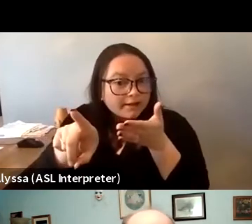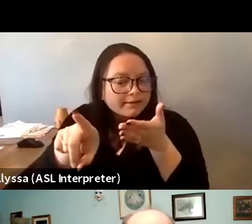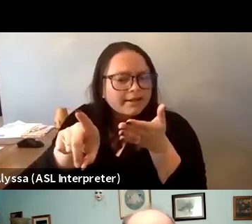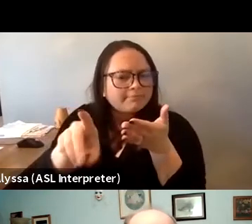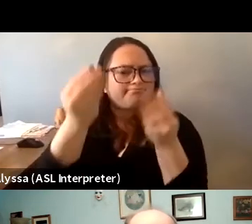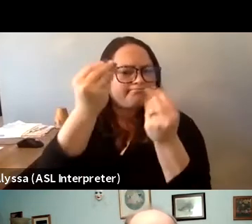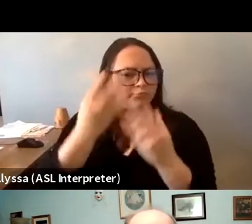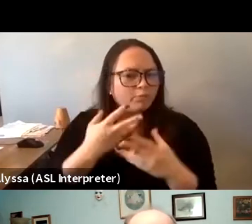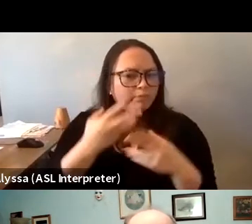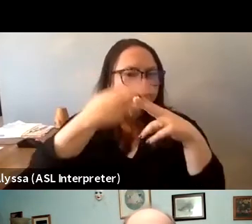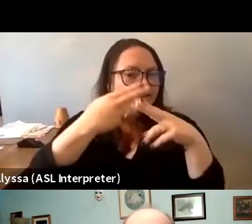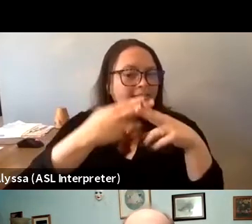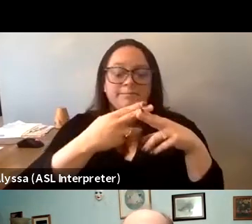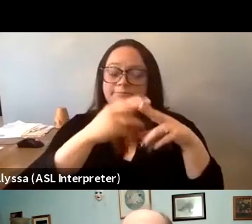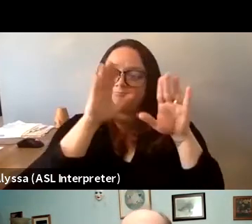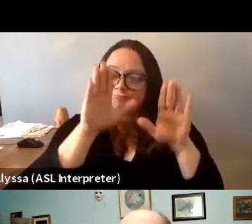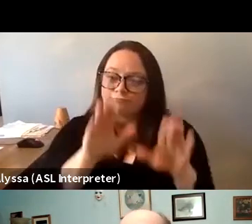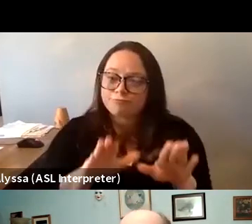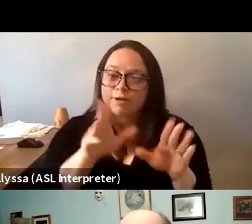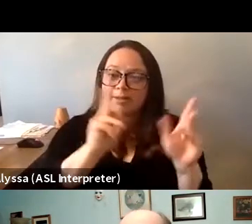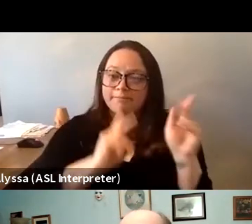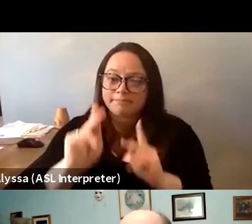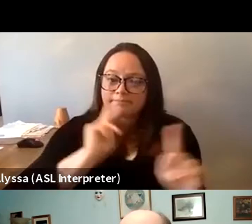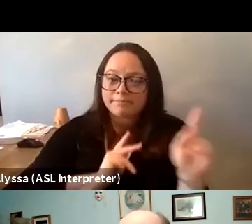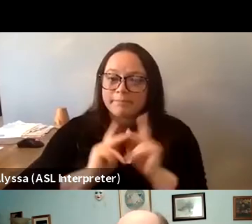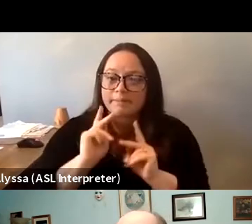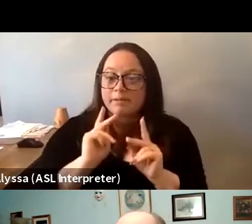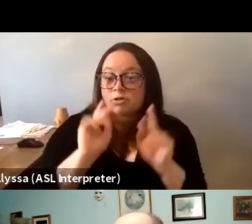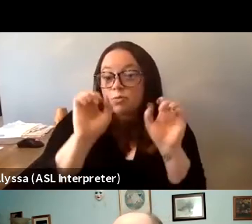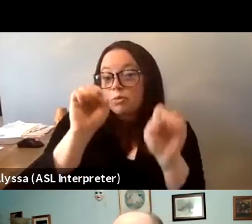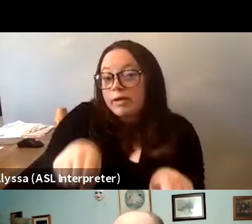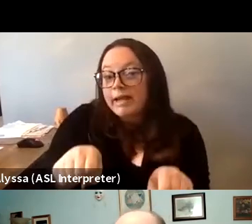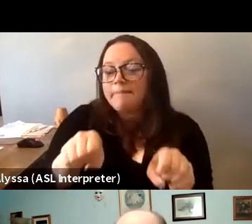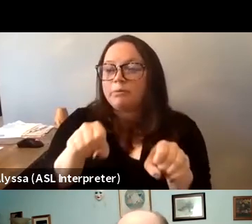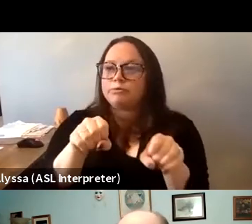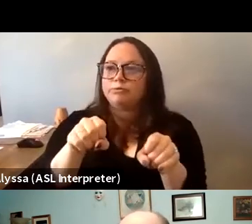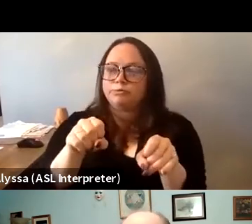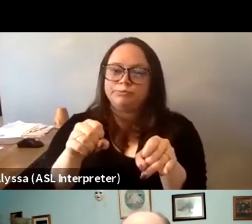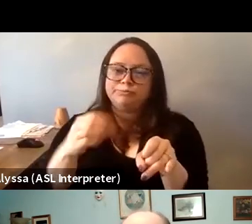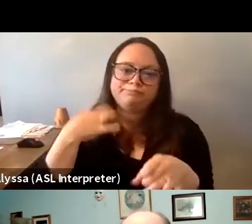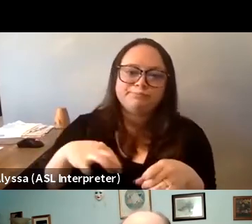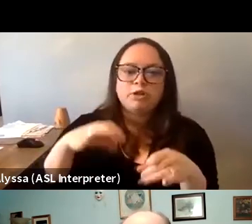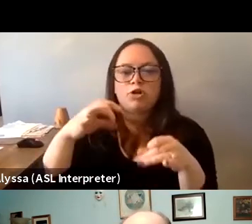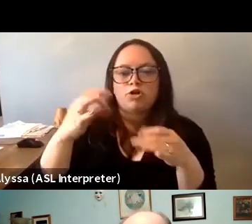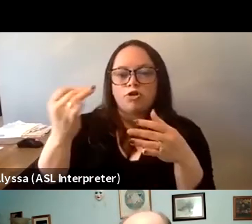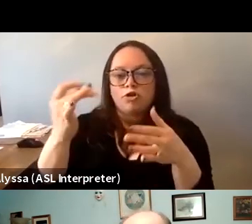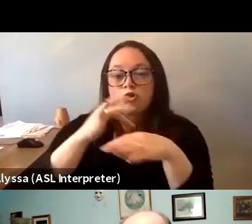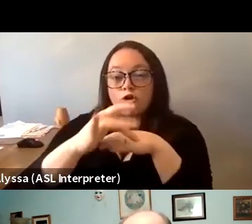people. And so we were able to get, you know, early intervention and everything going at a good point in time.